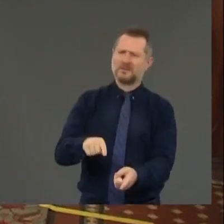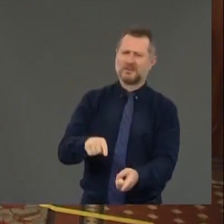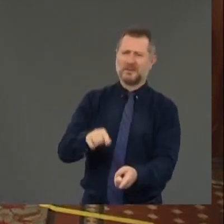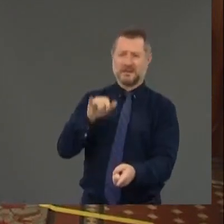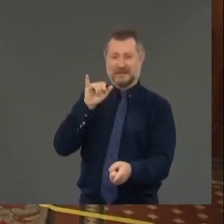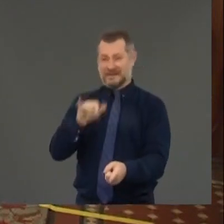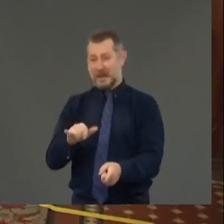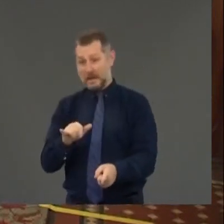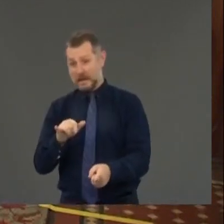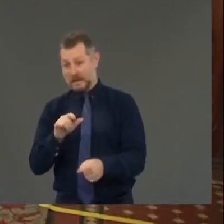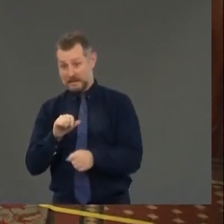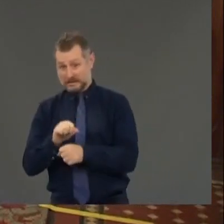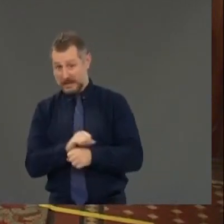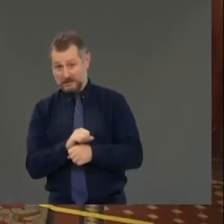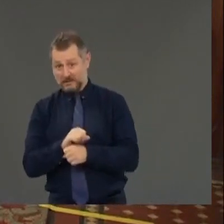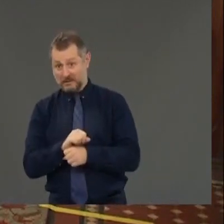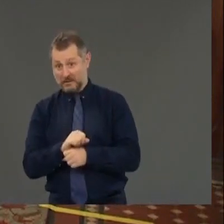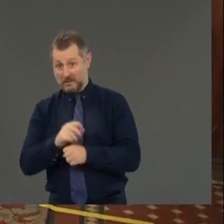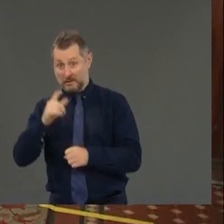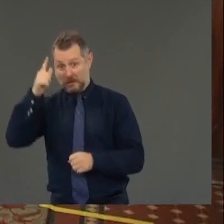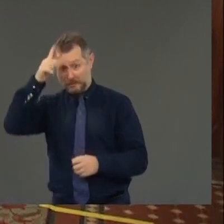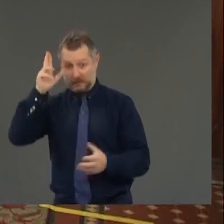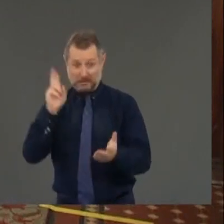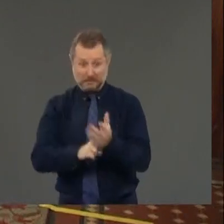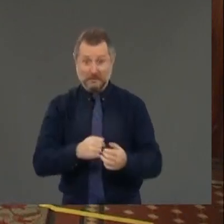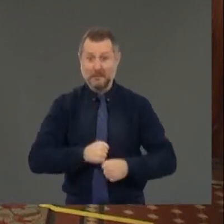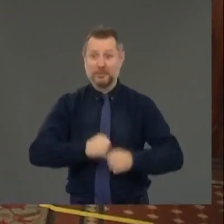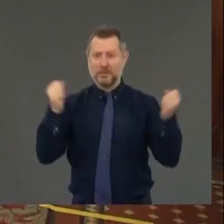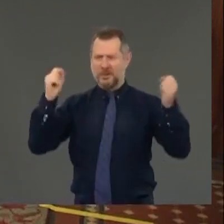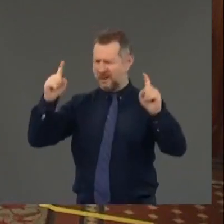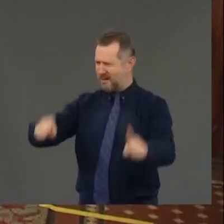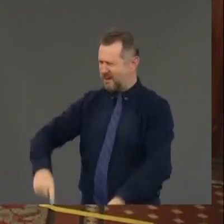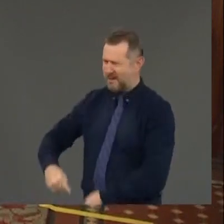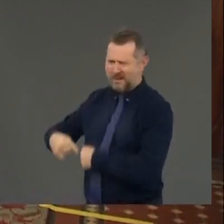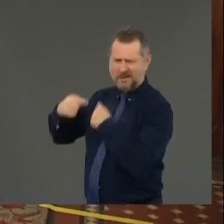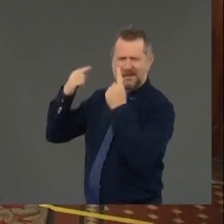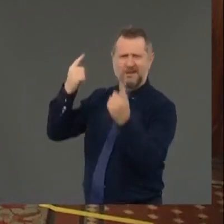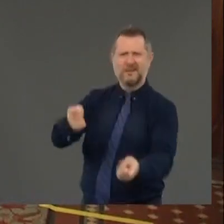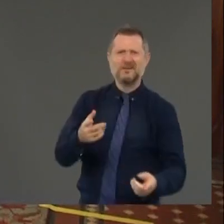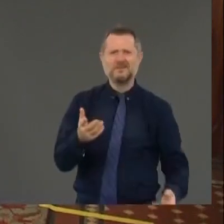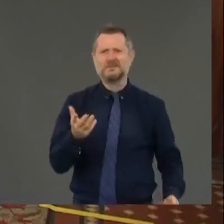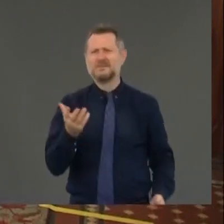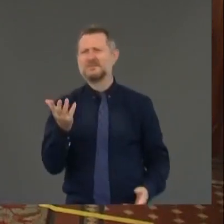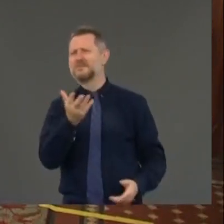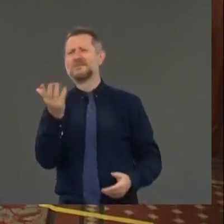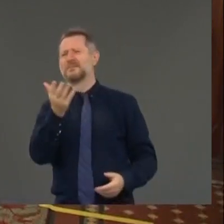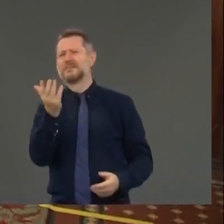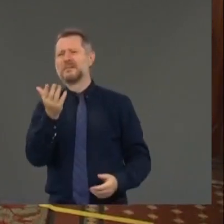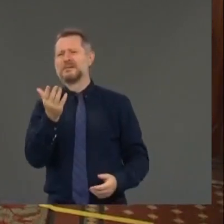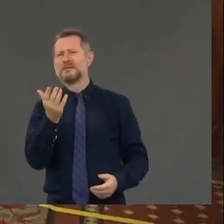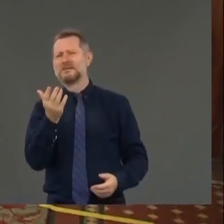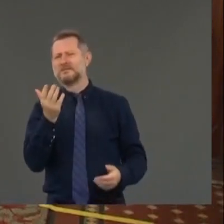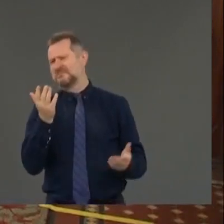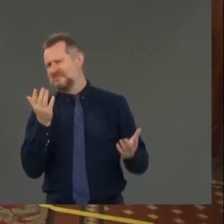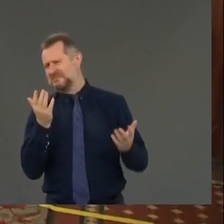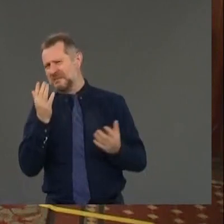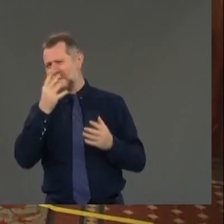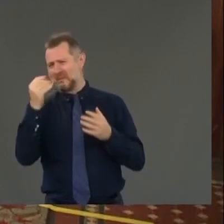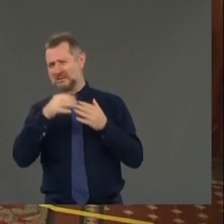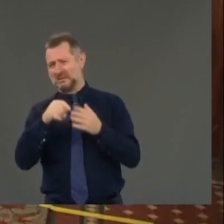HOLIDAYS, WHY DOES IT TAKE SO